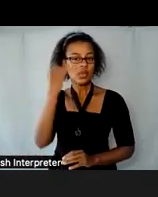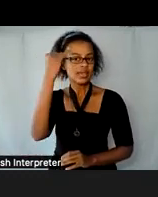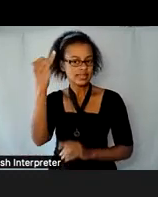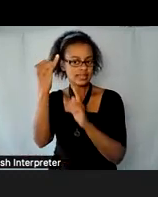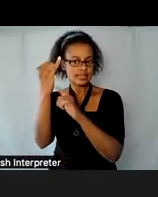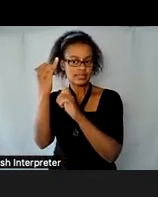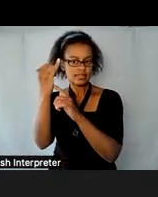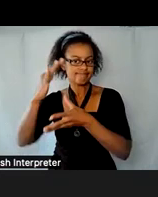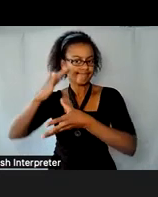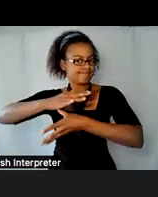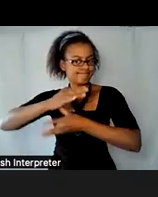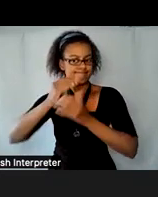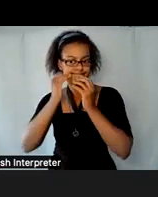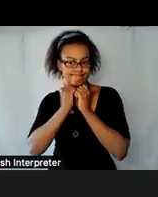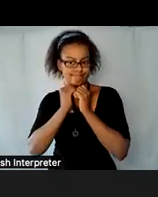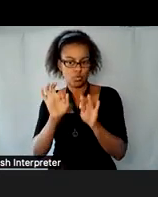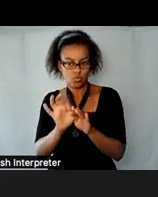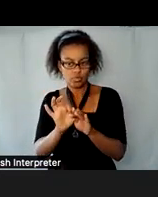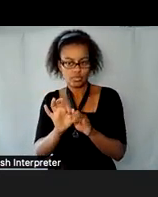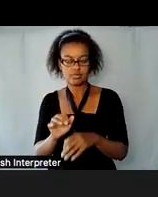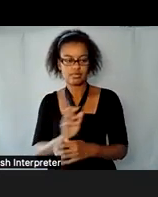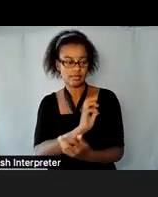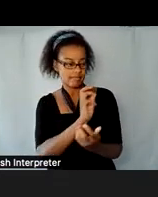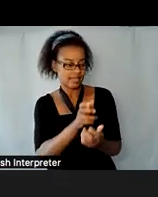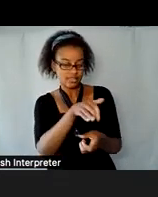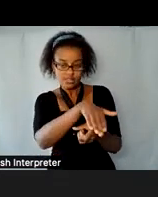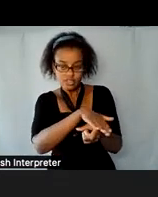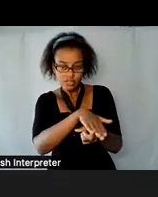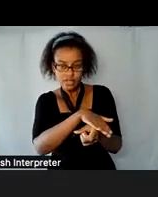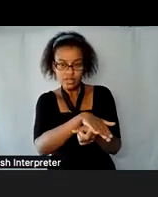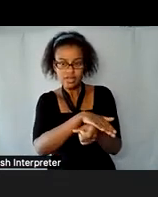Does it fit the park? Do you engage the community?